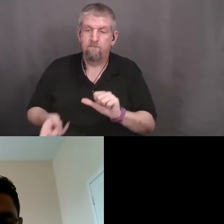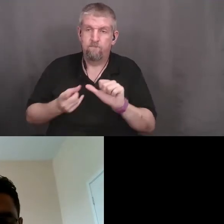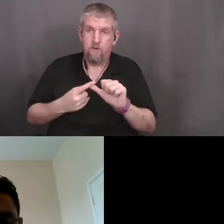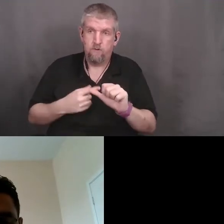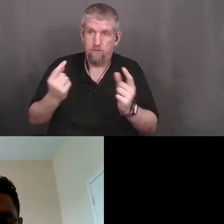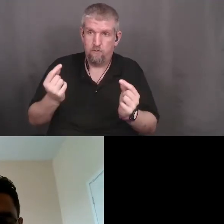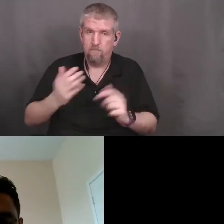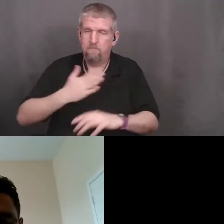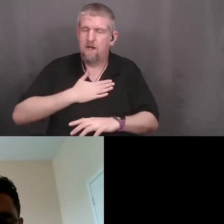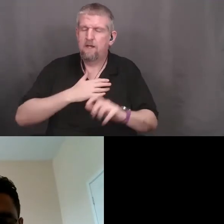and share my screen with you all.